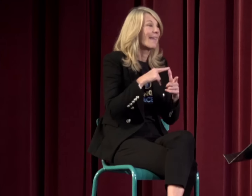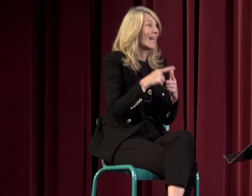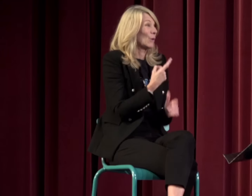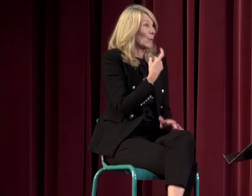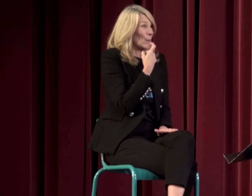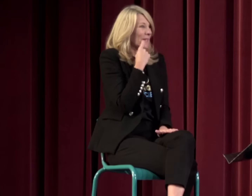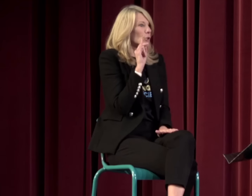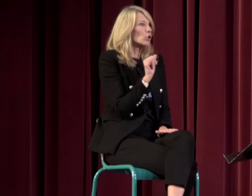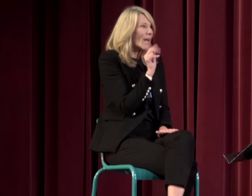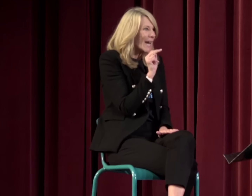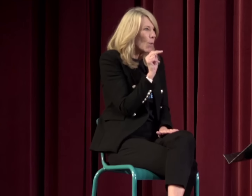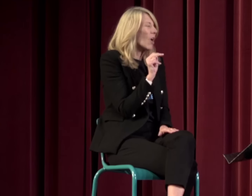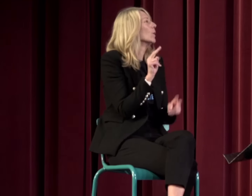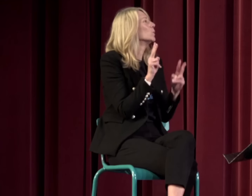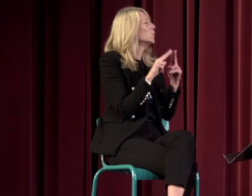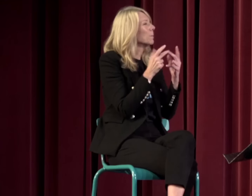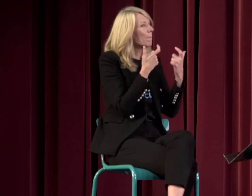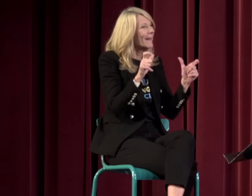And that was for a Deaf child.